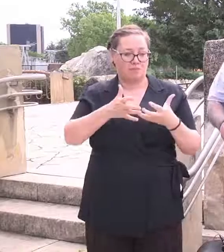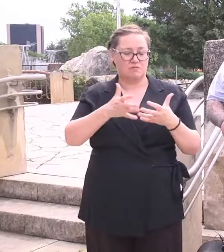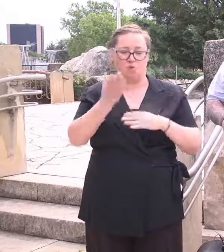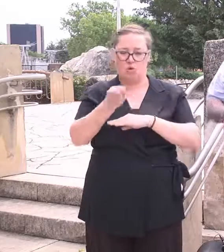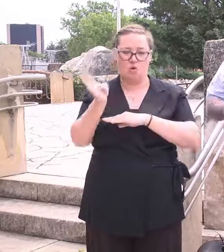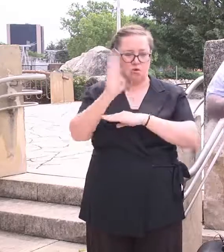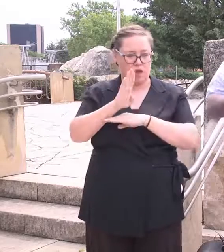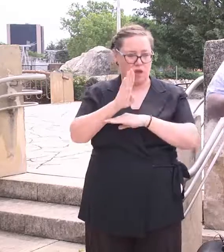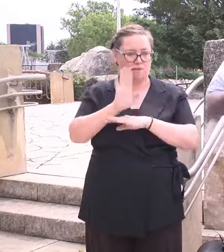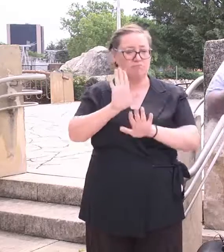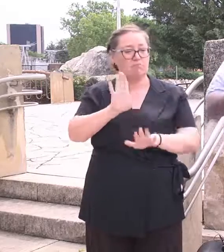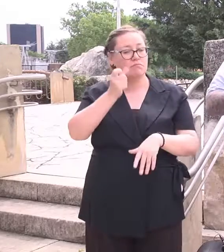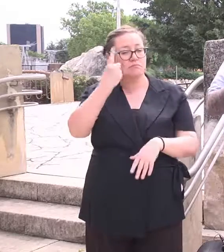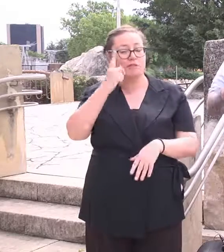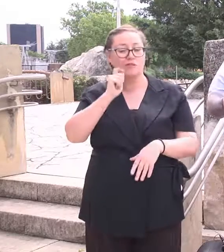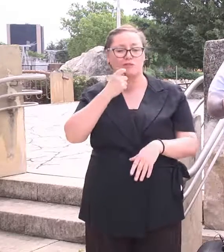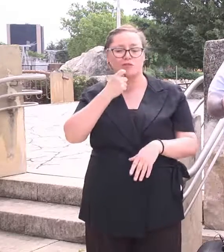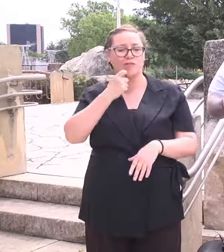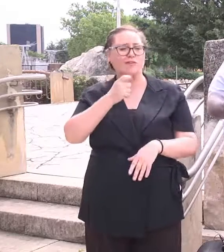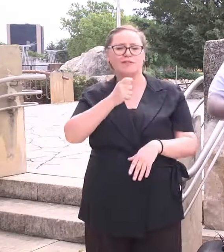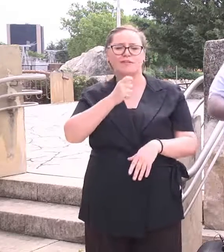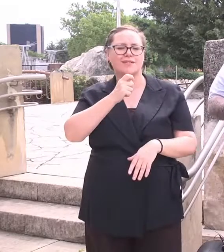the cool thing is is you don't have to just want to be a police officer if you have any